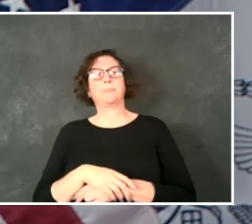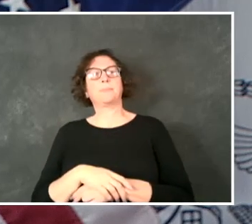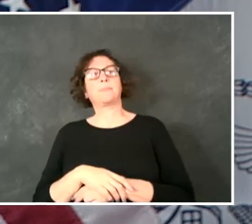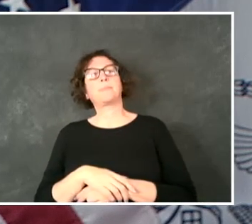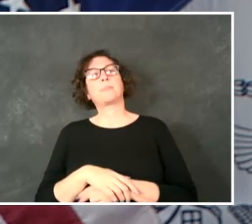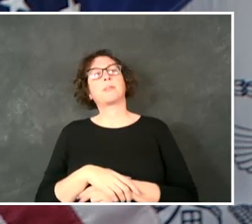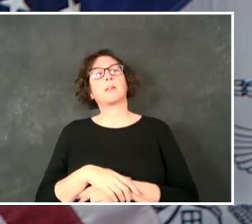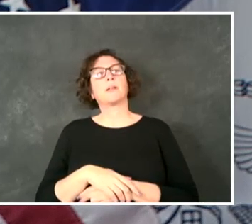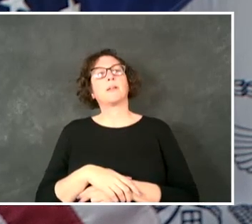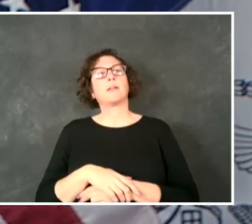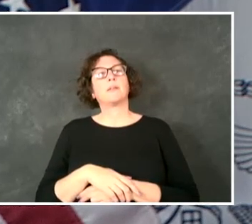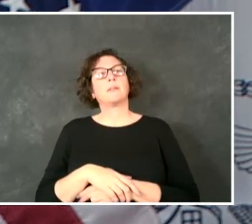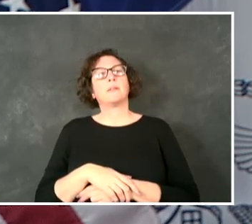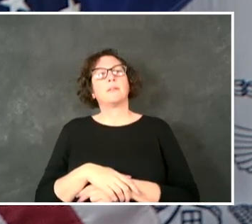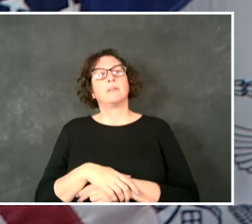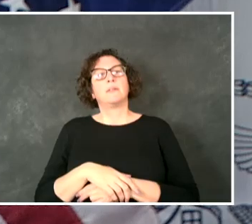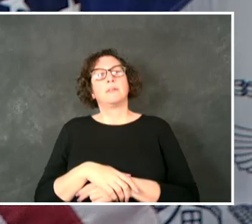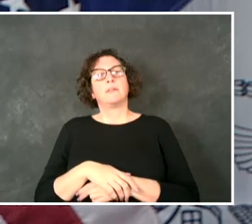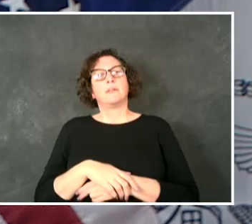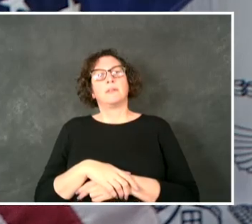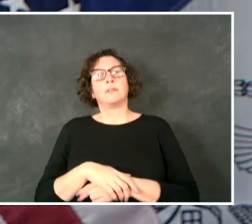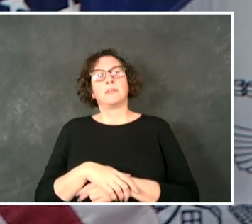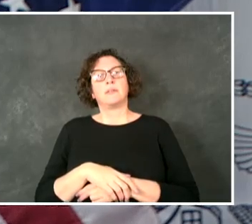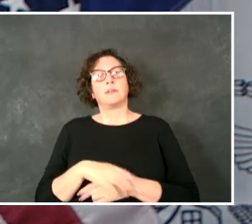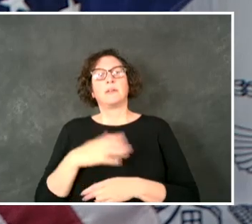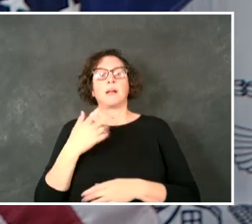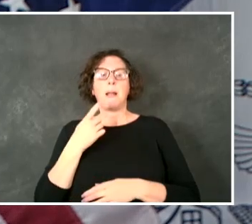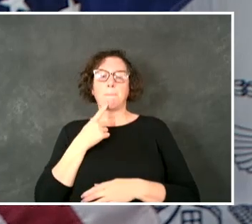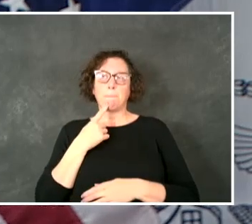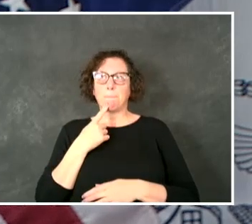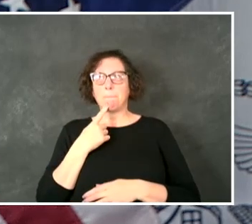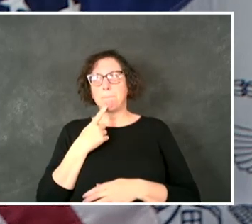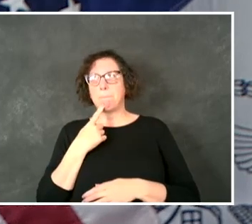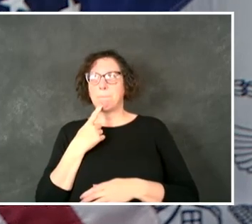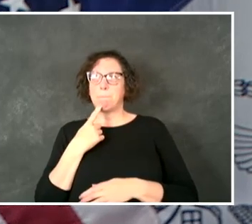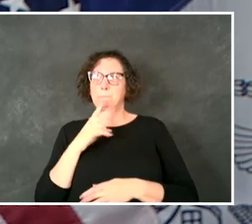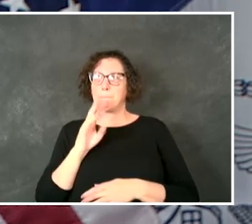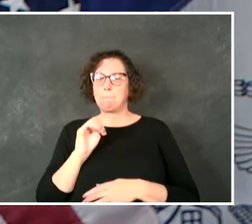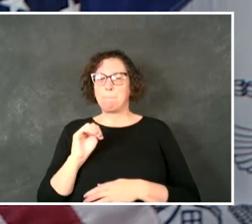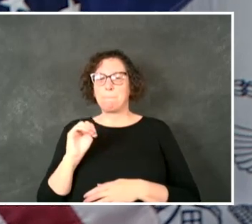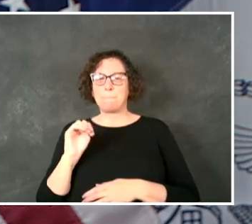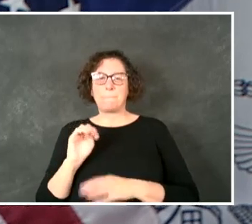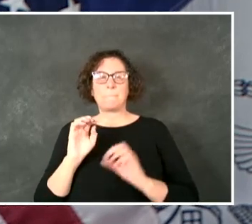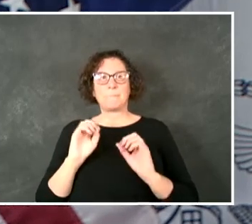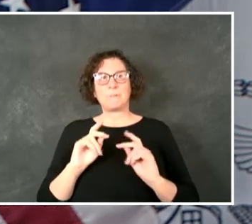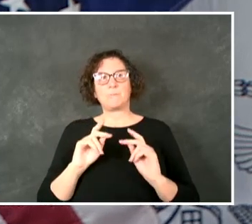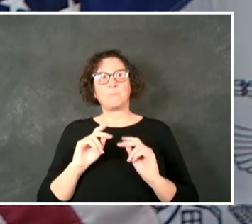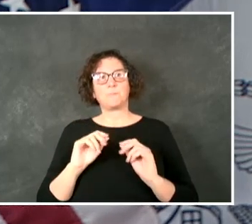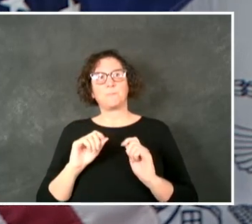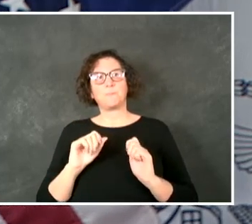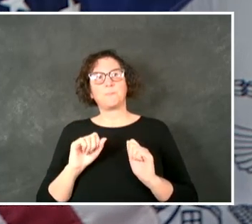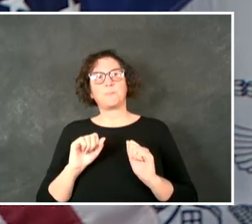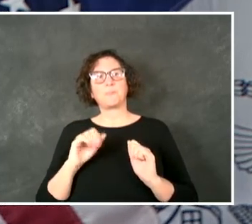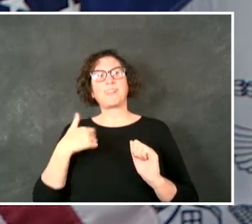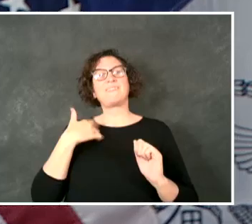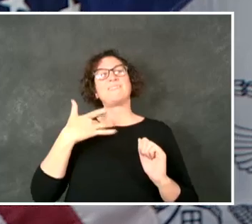ISSUE PI THK INA